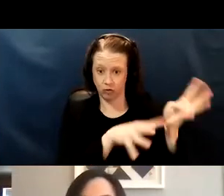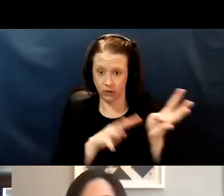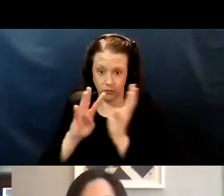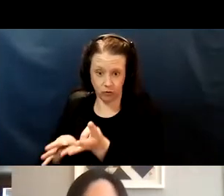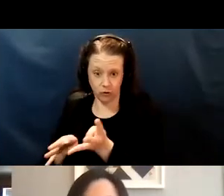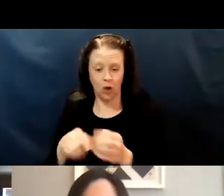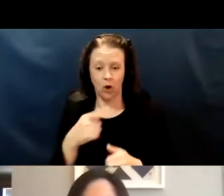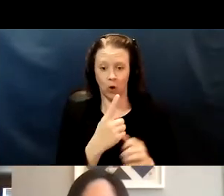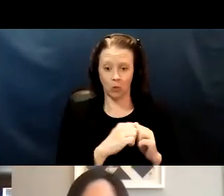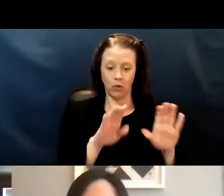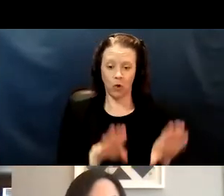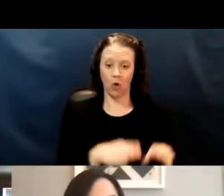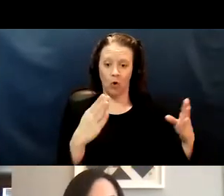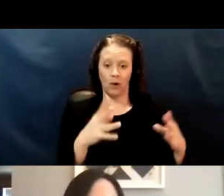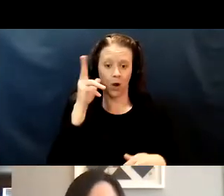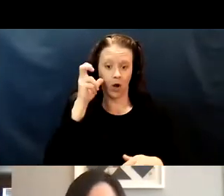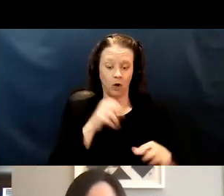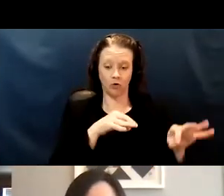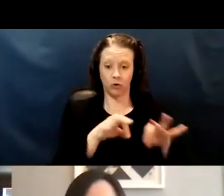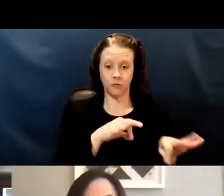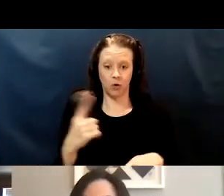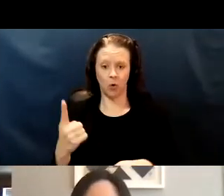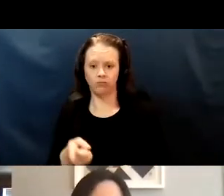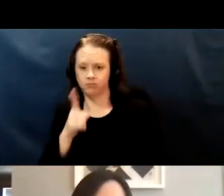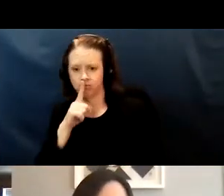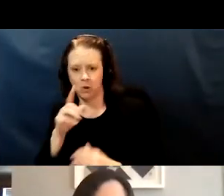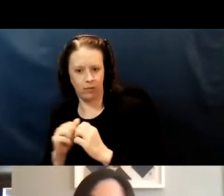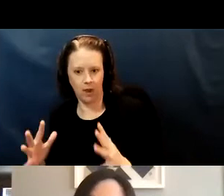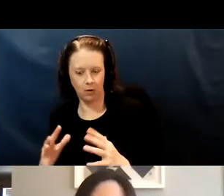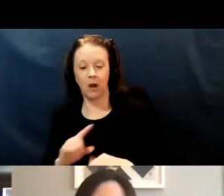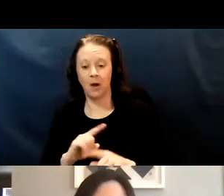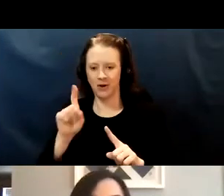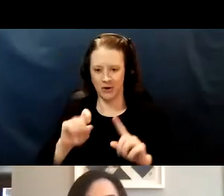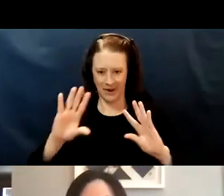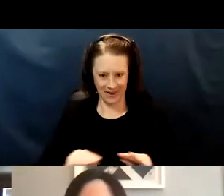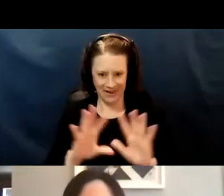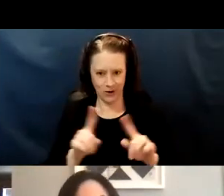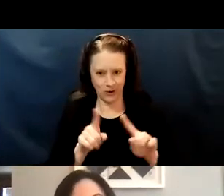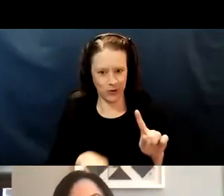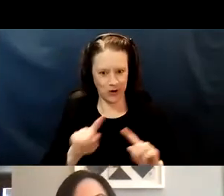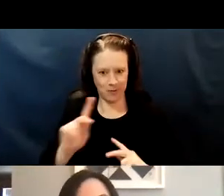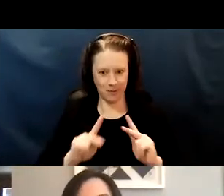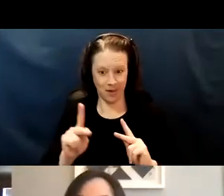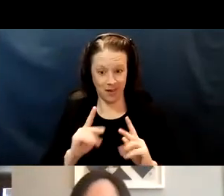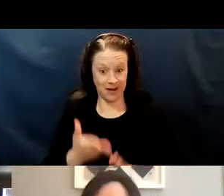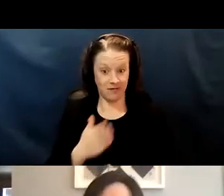the open audio description, and one without. And you just want to make it clear to guests in advance that if you need to use